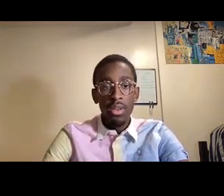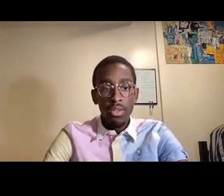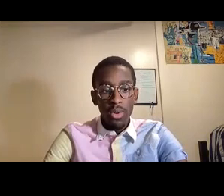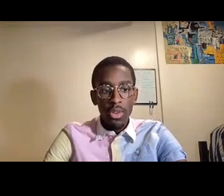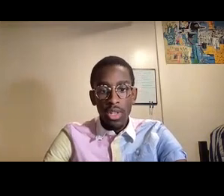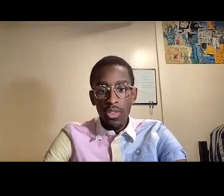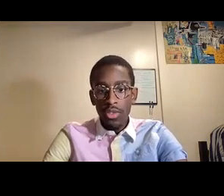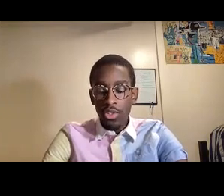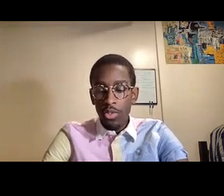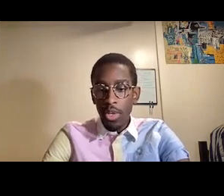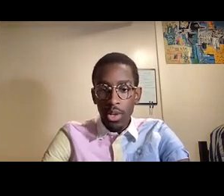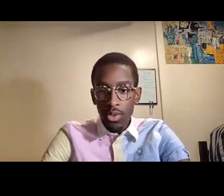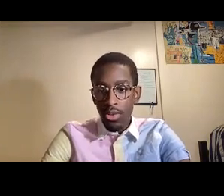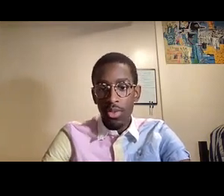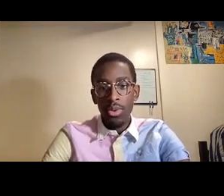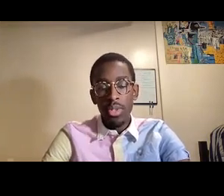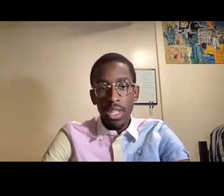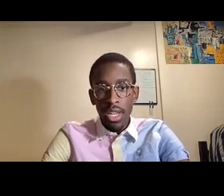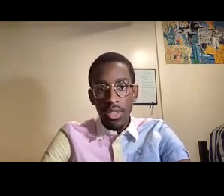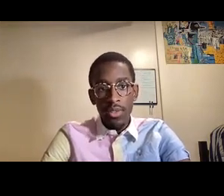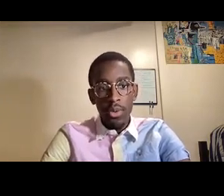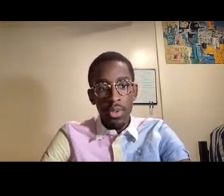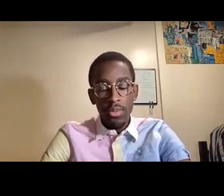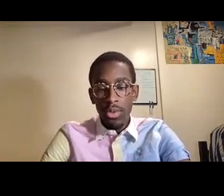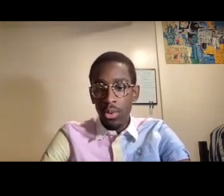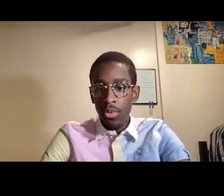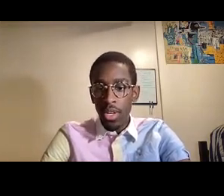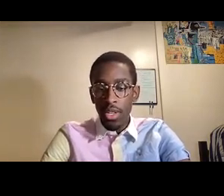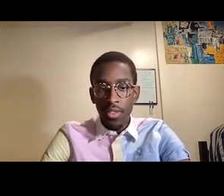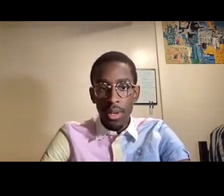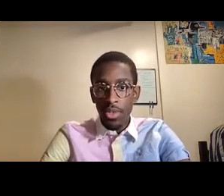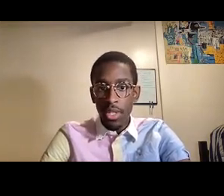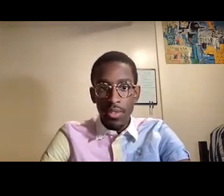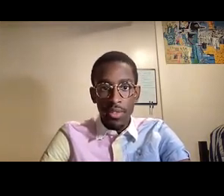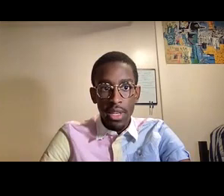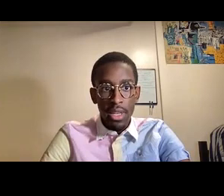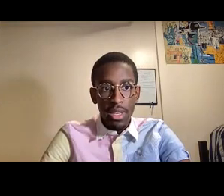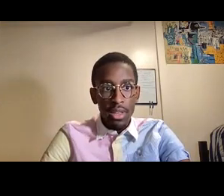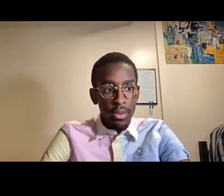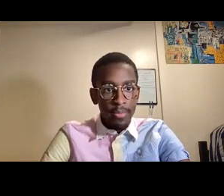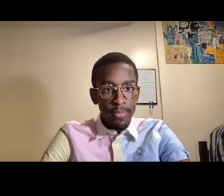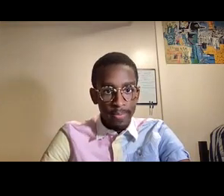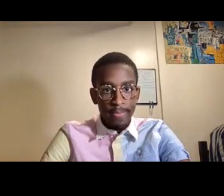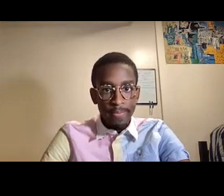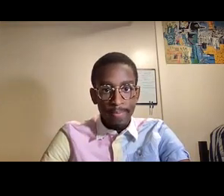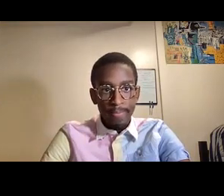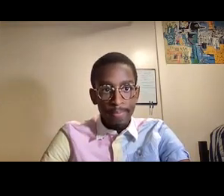to where you can search bills through an index or through various subjects.